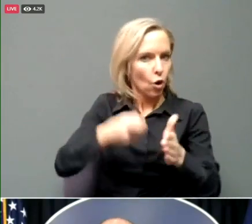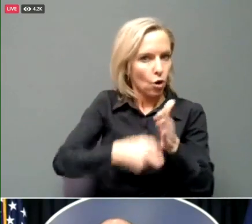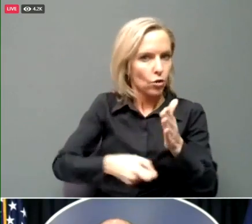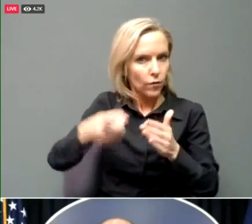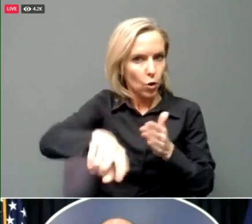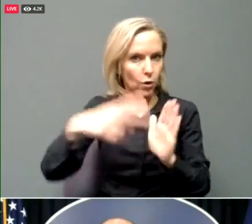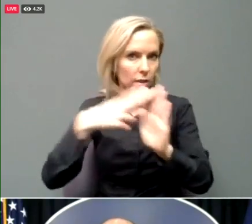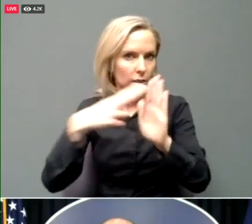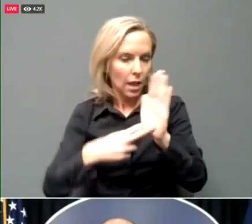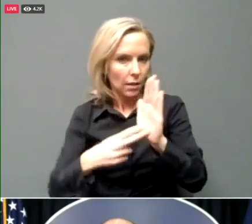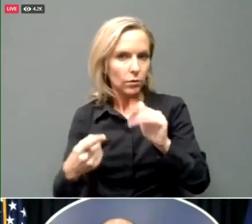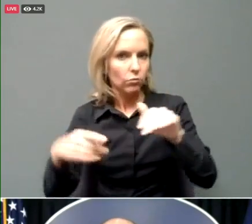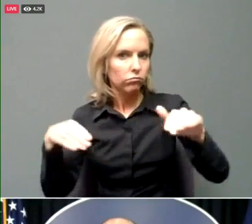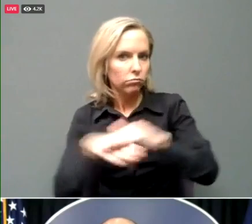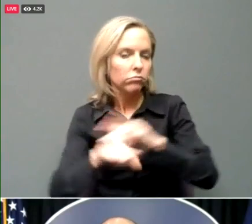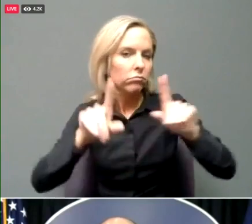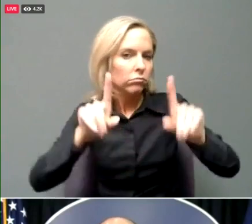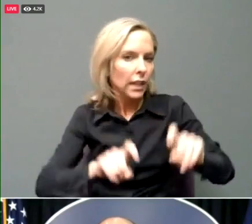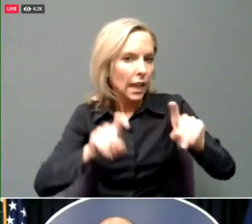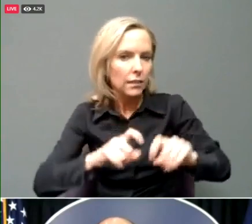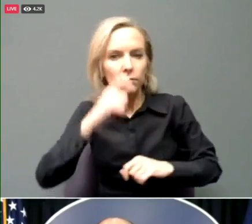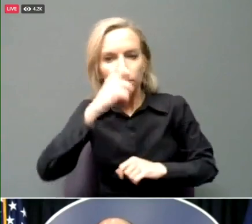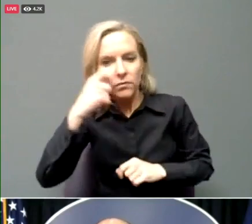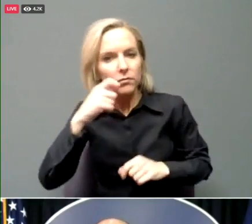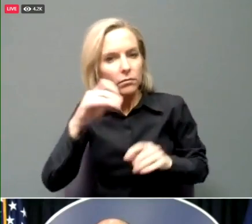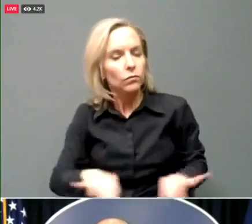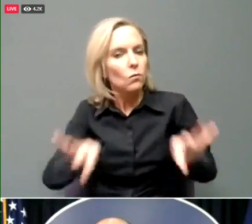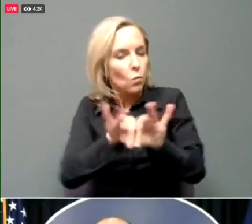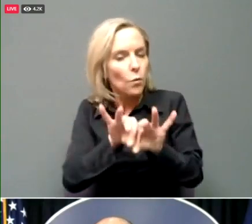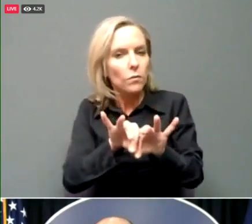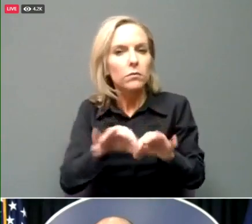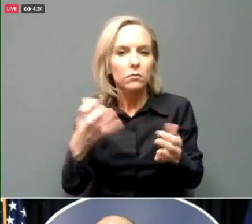advantage of that and make use of that. Uh, the last point I wanted to mention